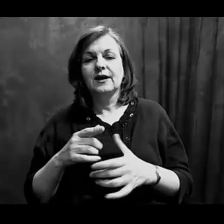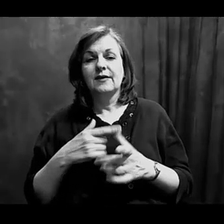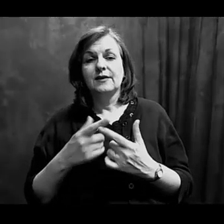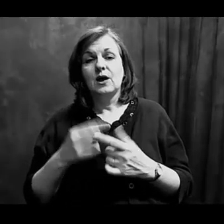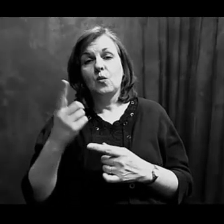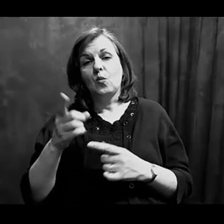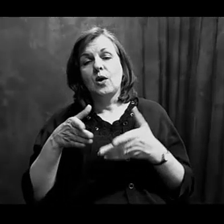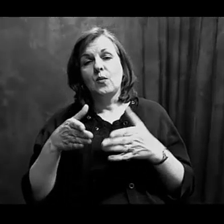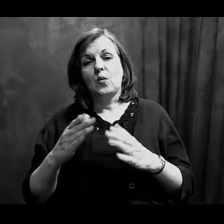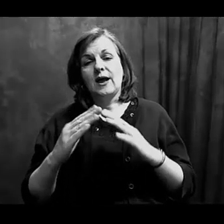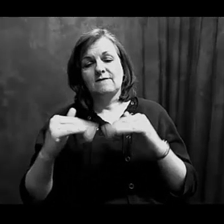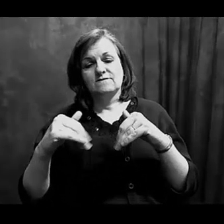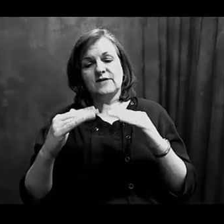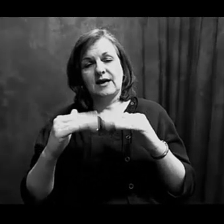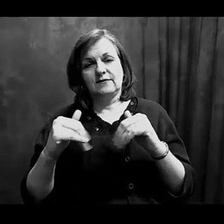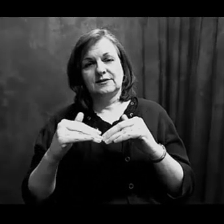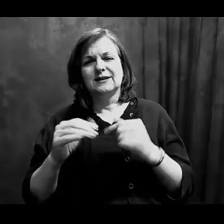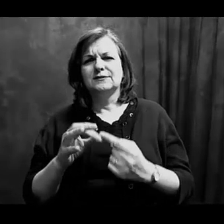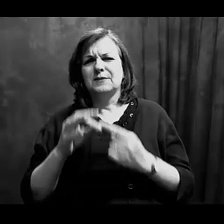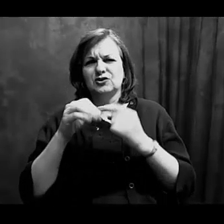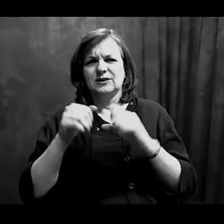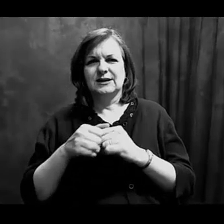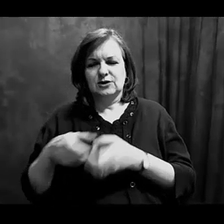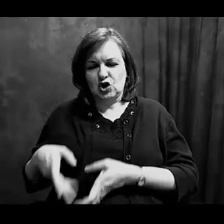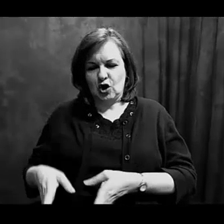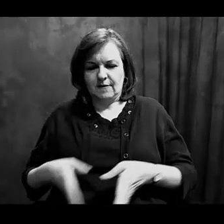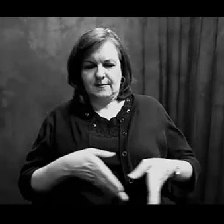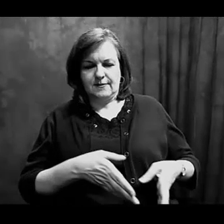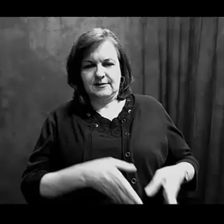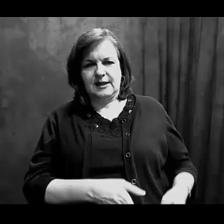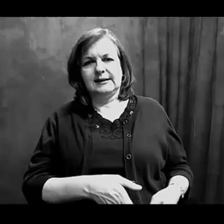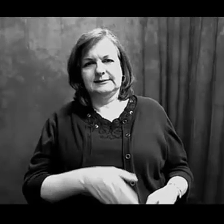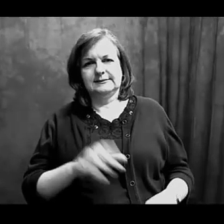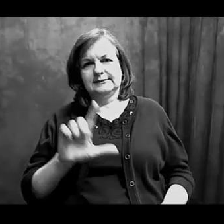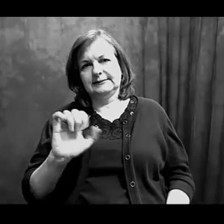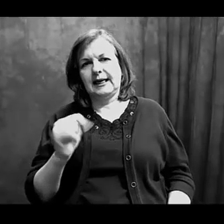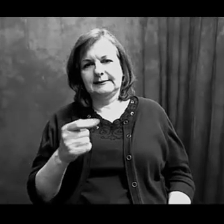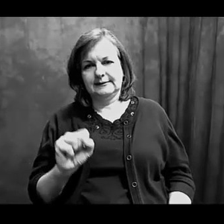about in particular in your limbs your extremities your legs